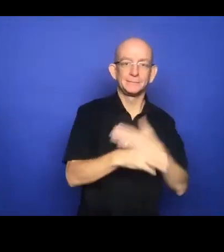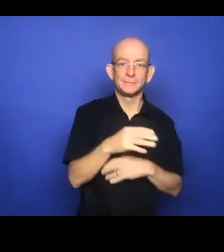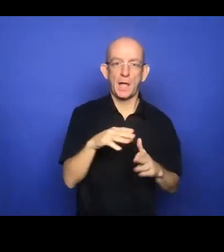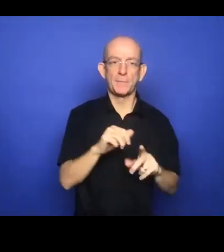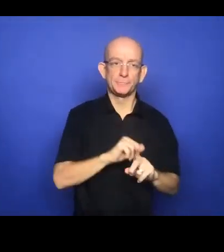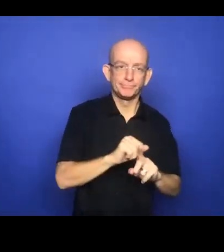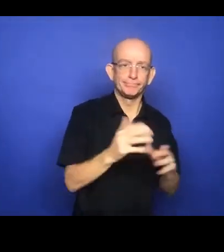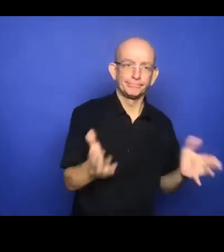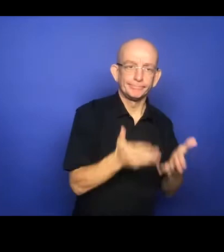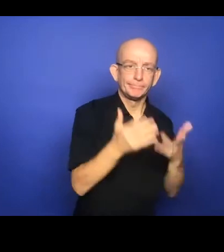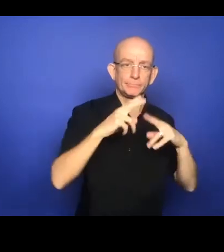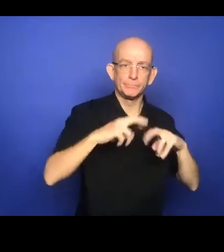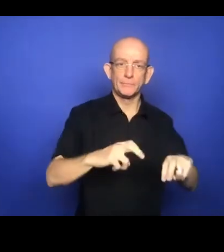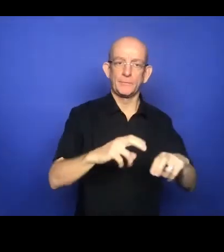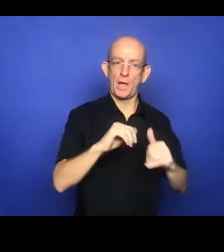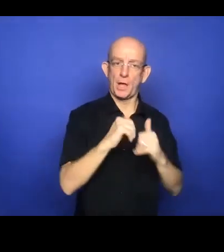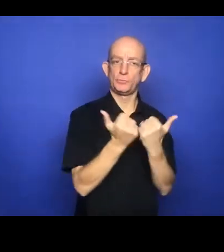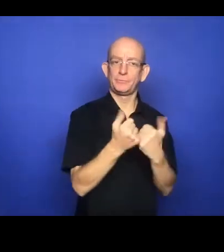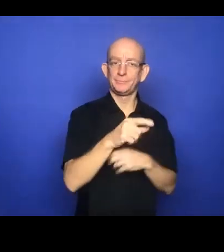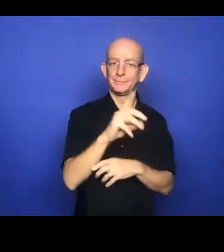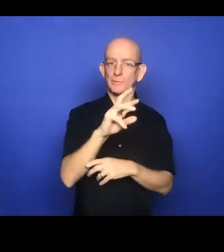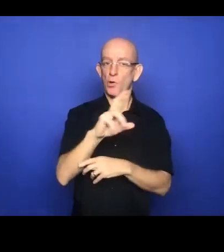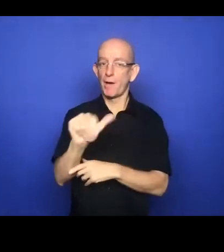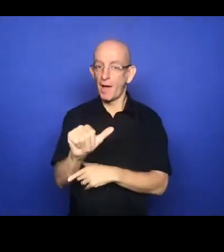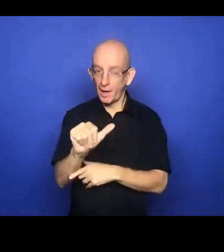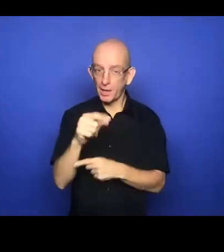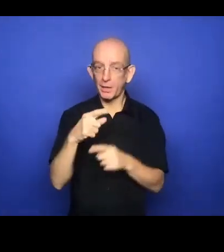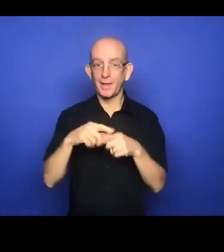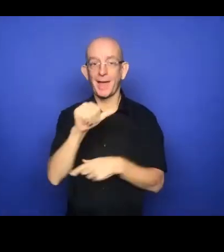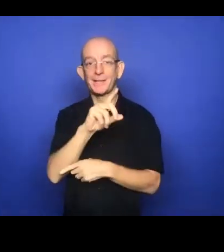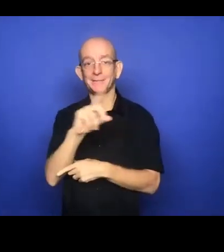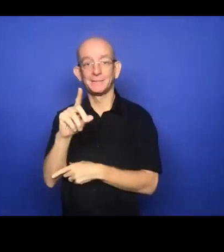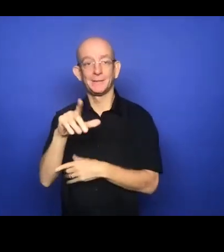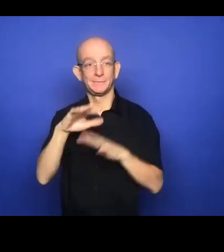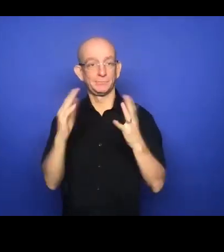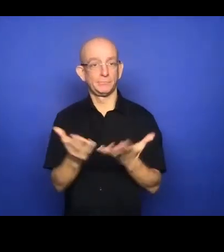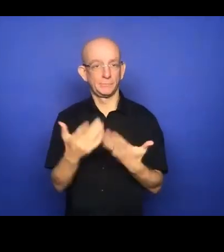Satkhira, Patuakhali and Bagerhat from